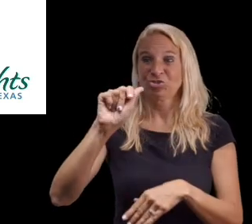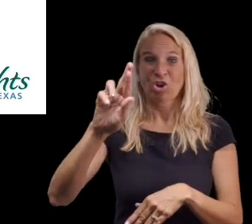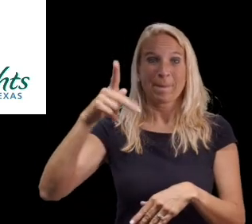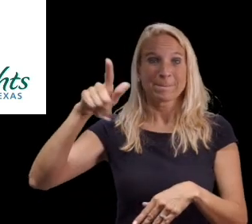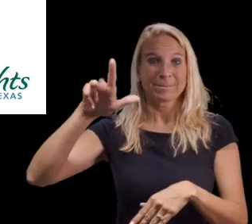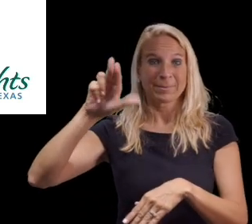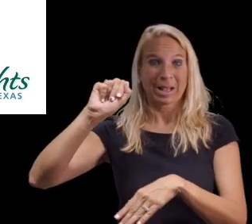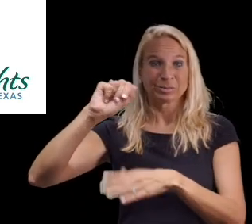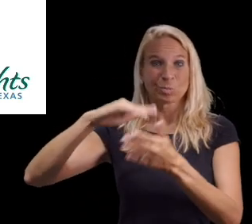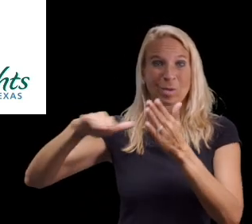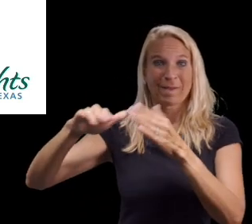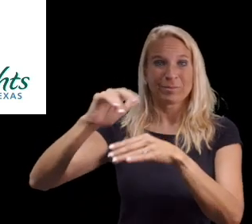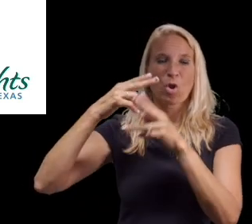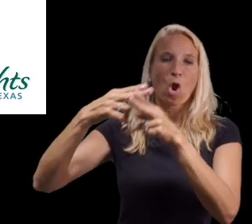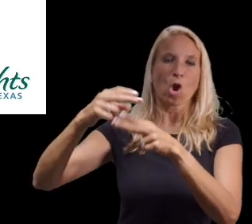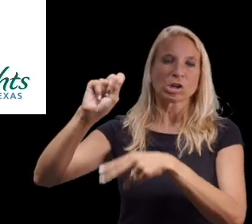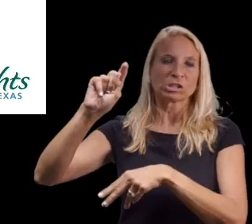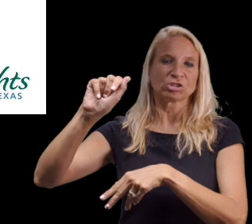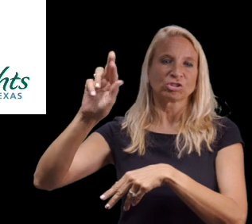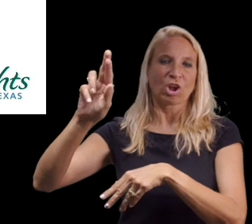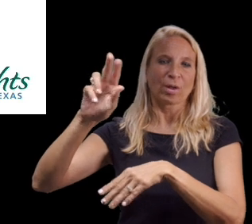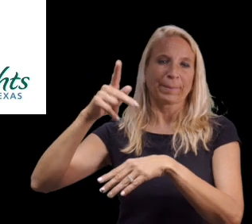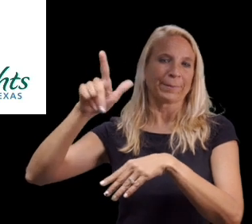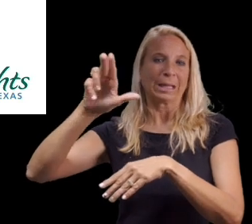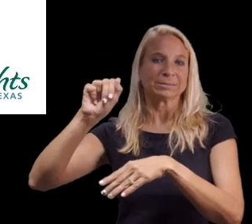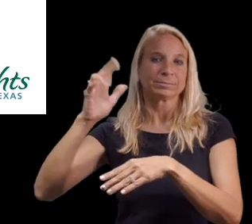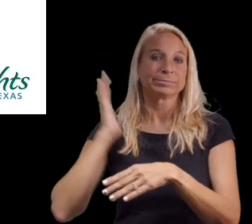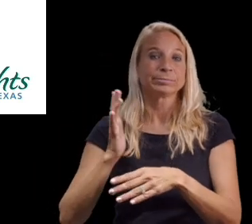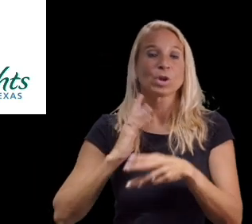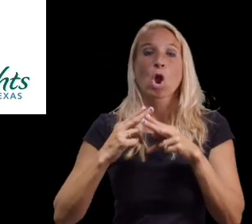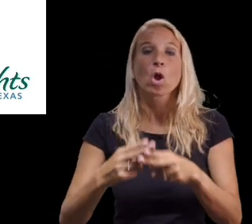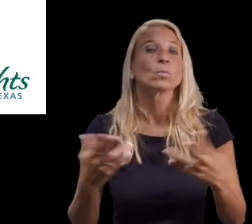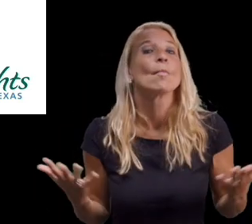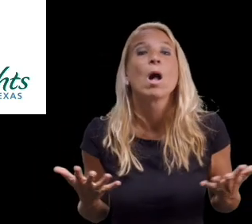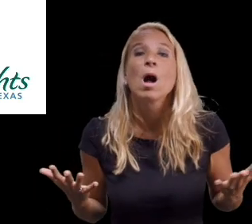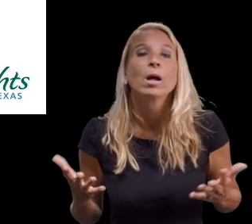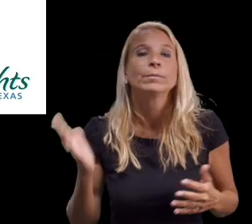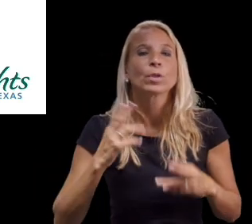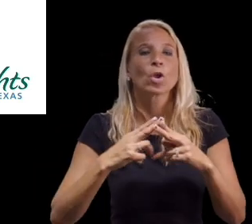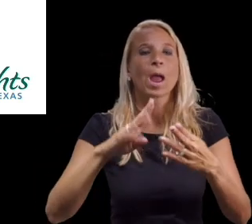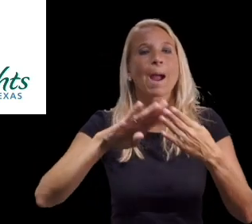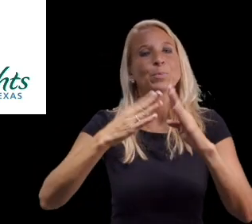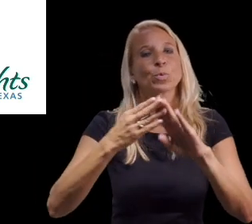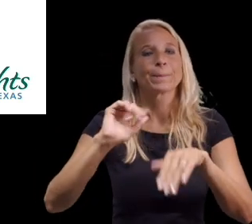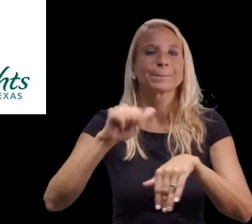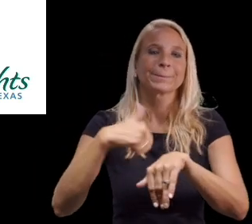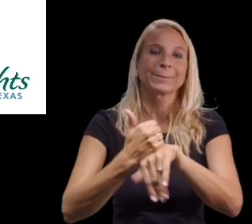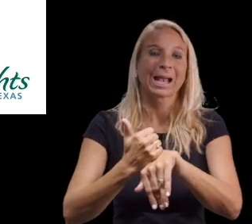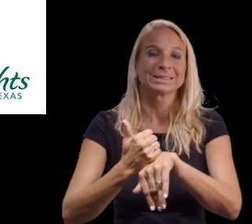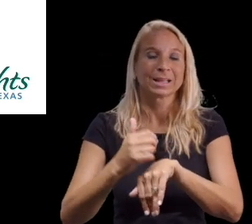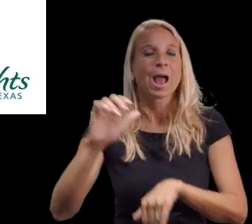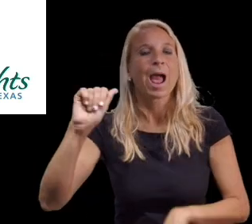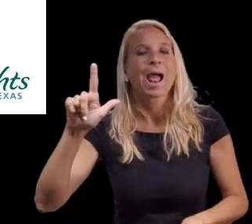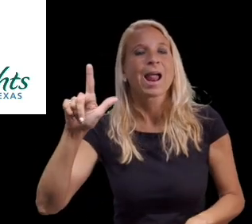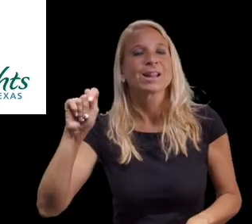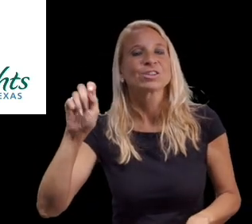Before STAR Plus waiver was called STAR Plus waiver it was called the Community Based Alternatives waiver